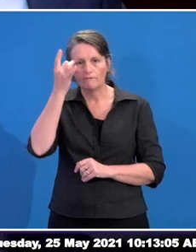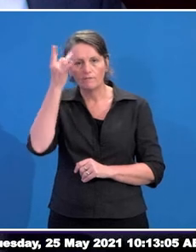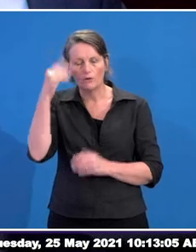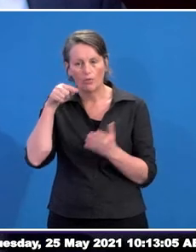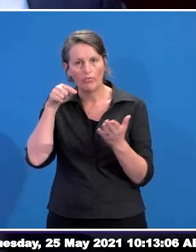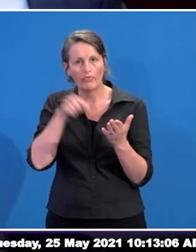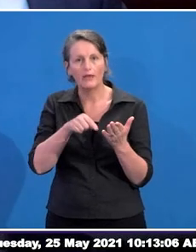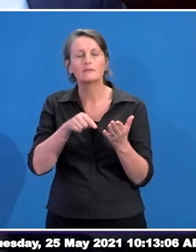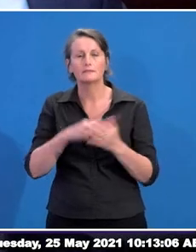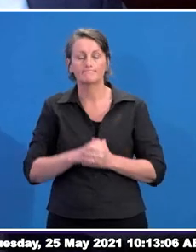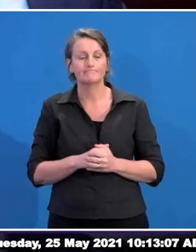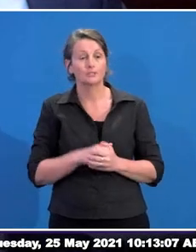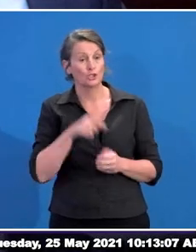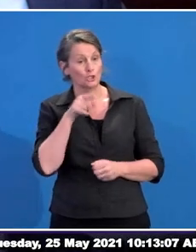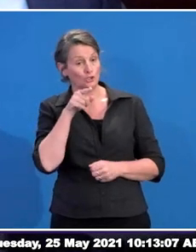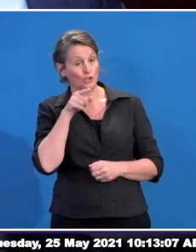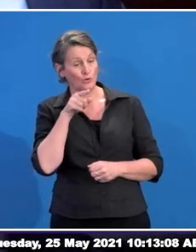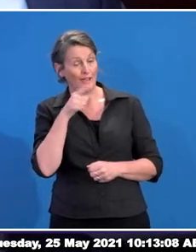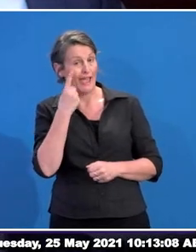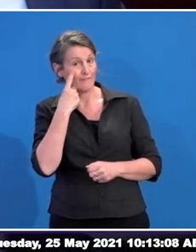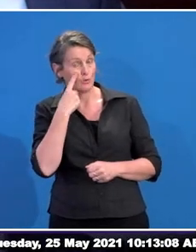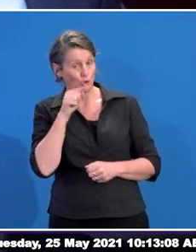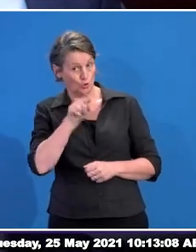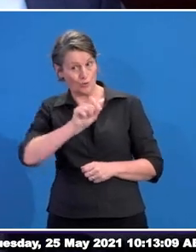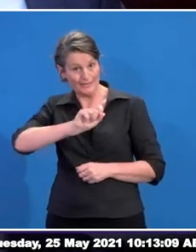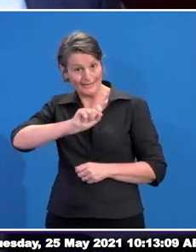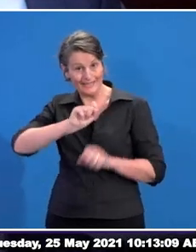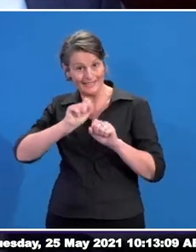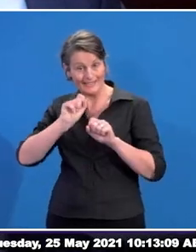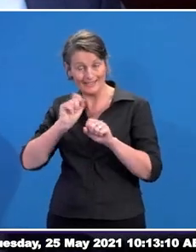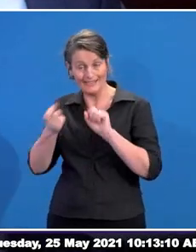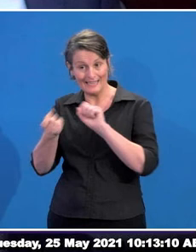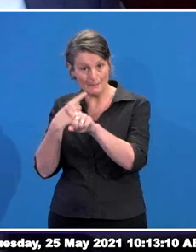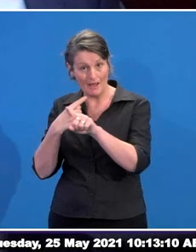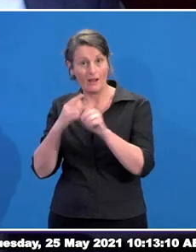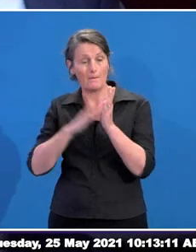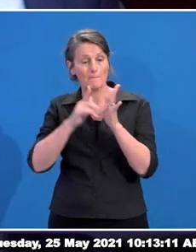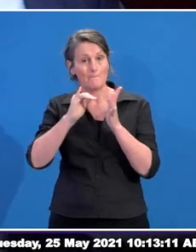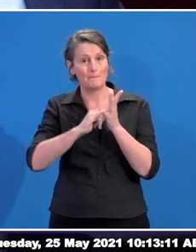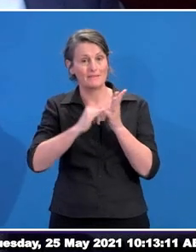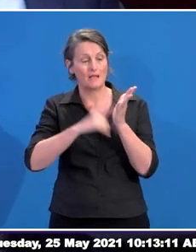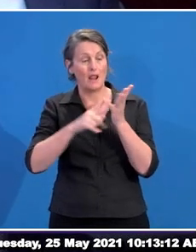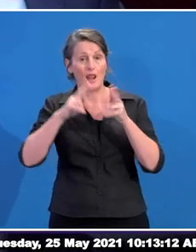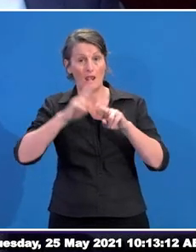you will see that you received a response from Ms Luff on 23 of January.